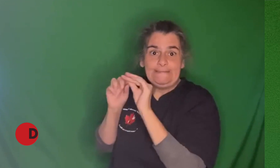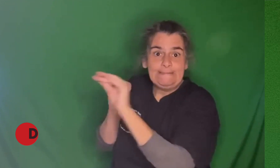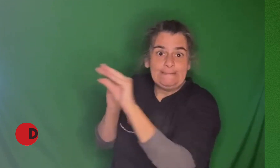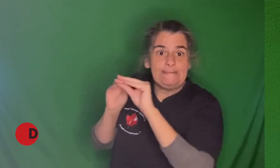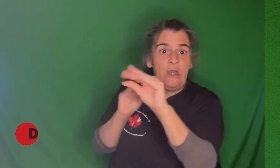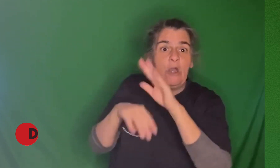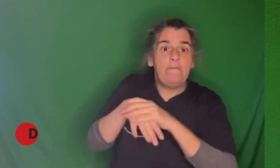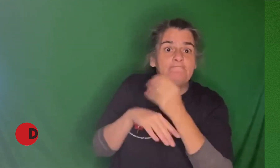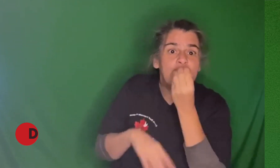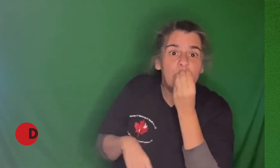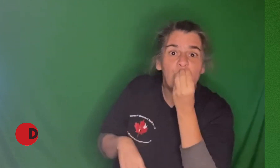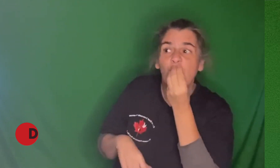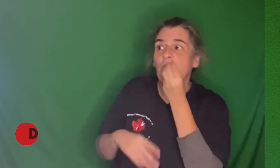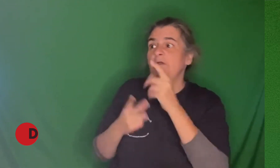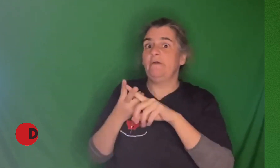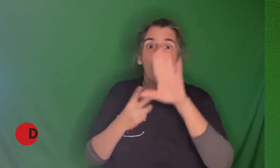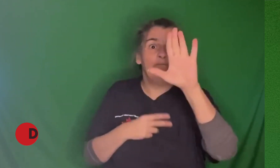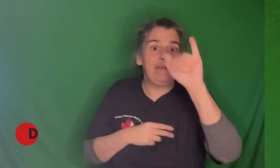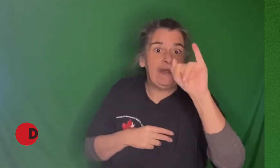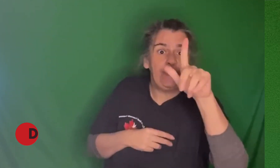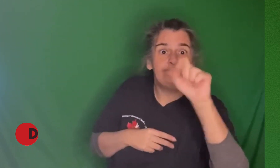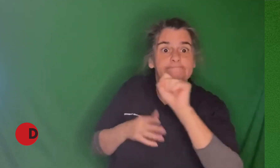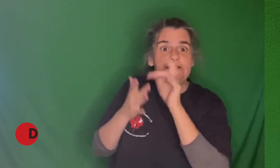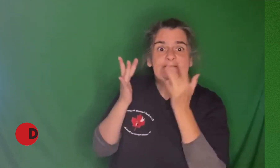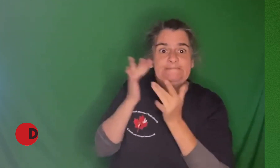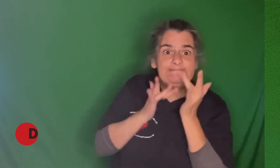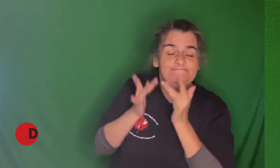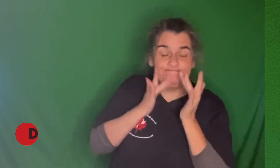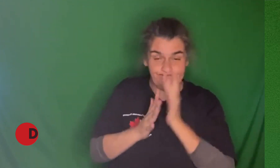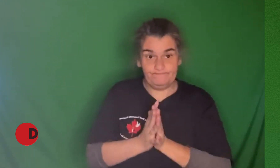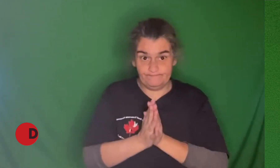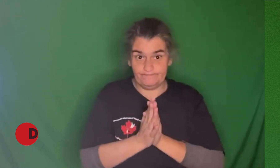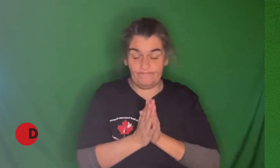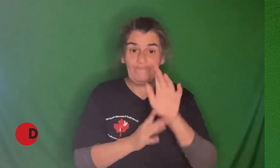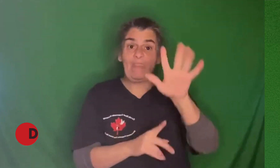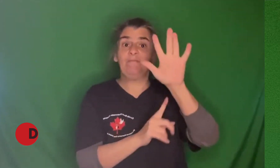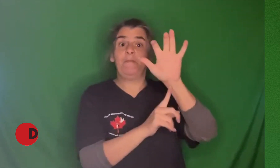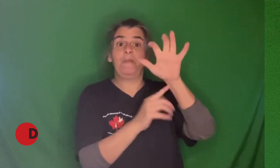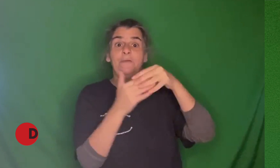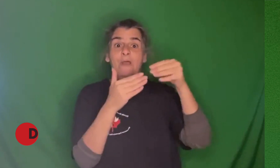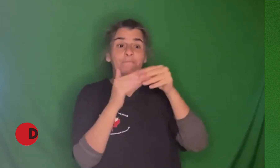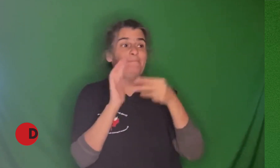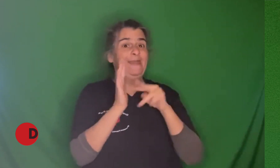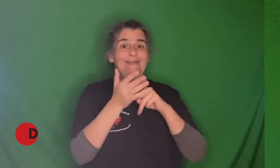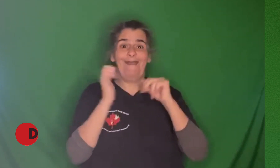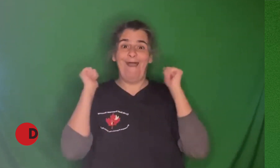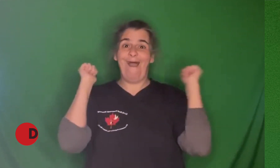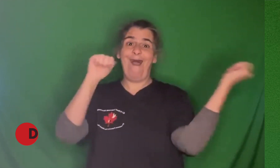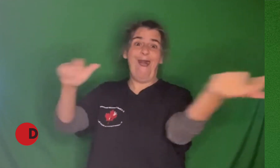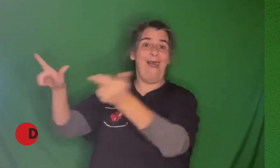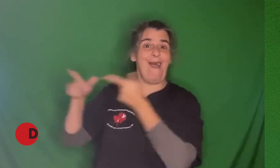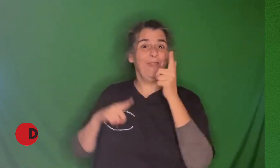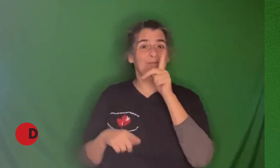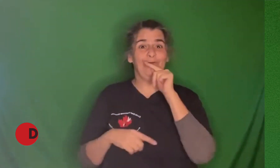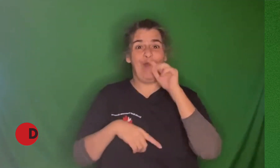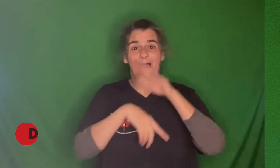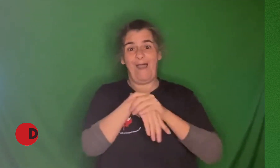money going to rent, they have to manage on little money towards